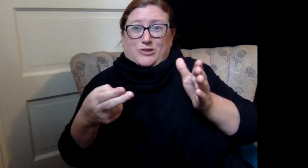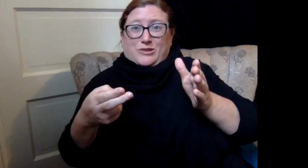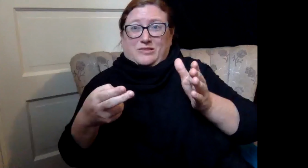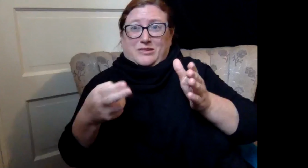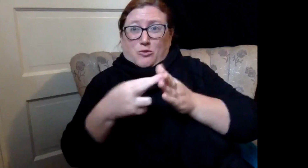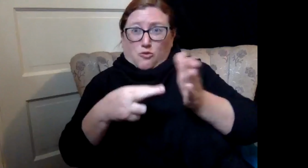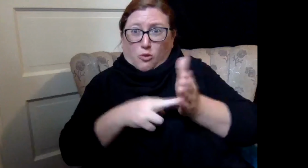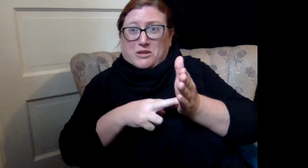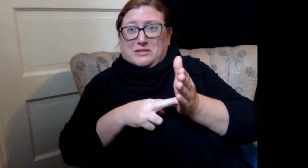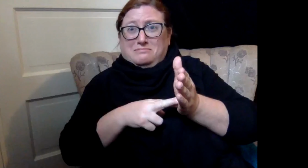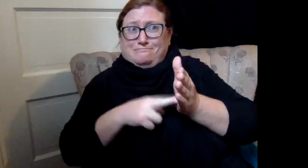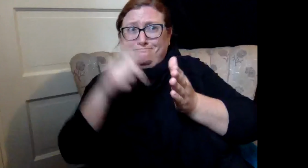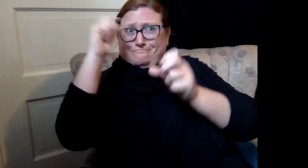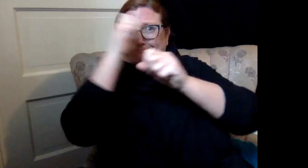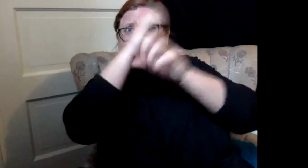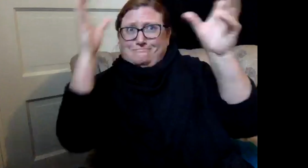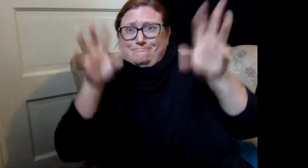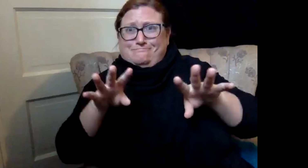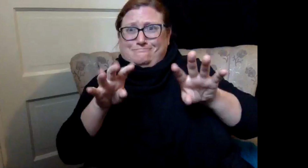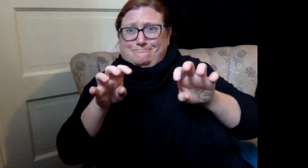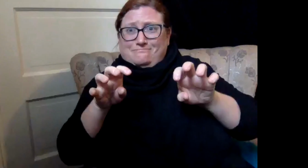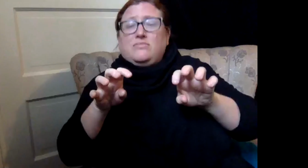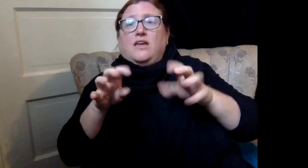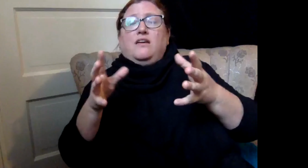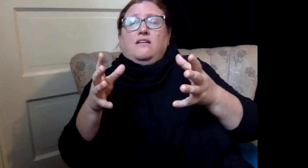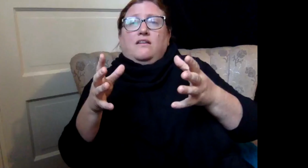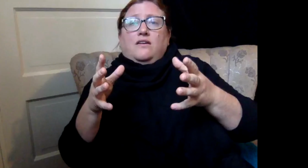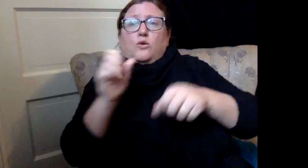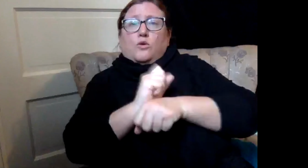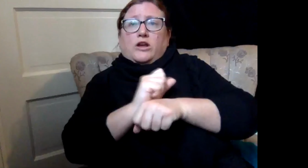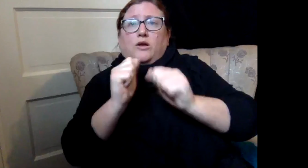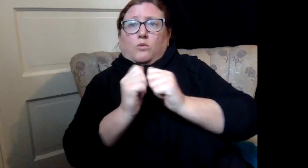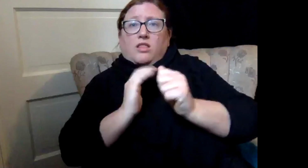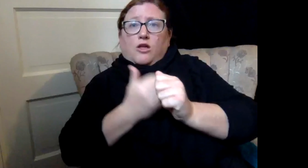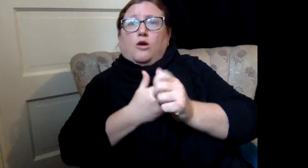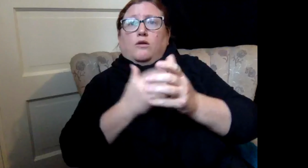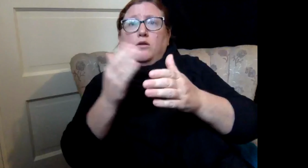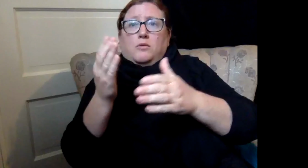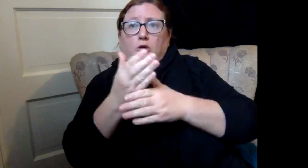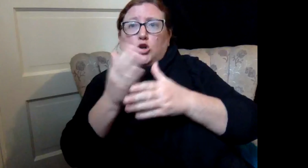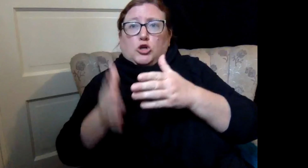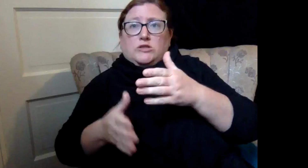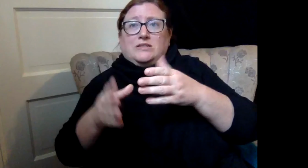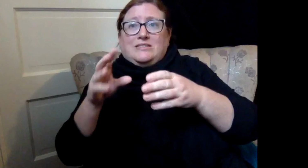on-line this way, so we are not entirely sure what the enrollment picture will look like. One thing I can